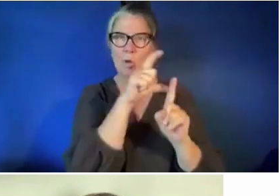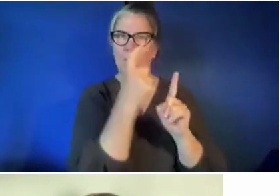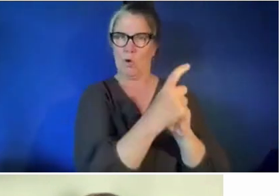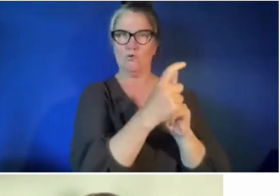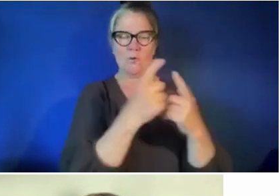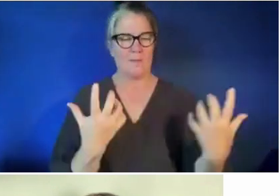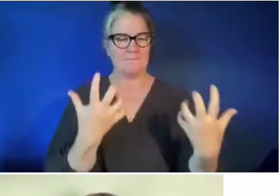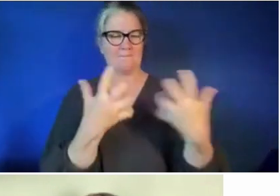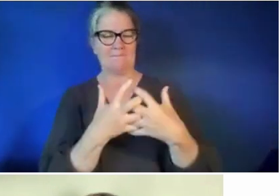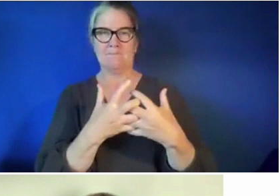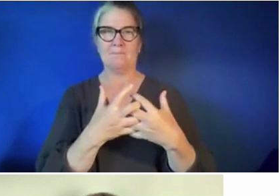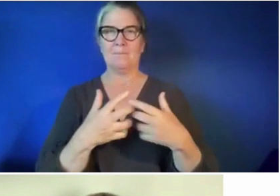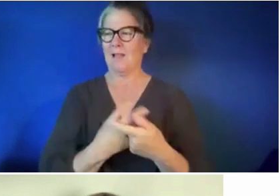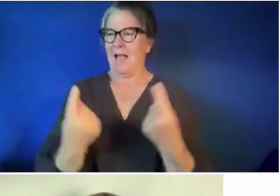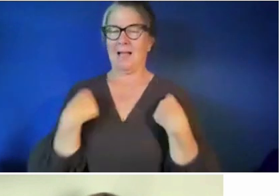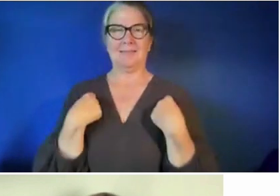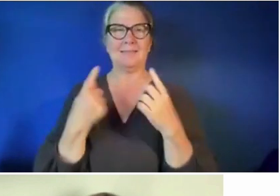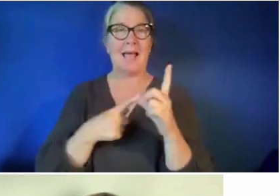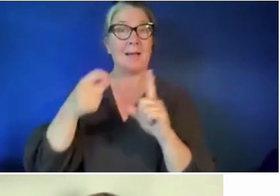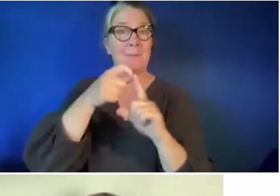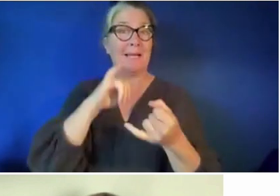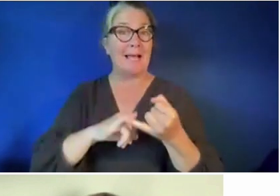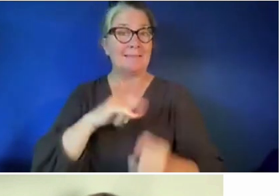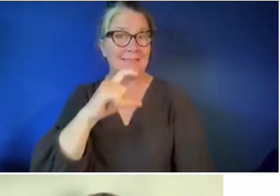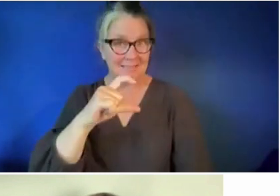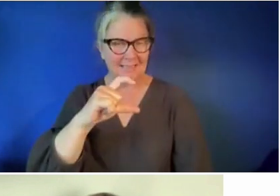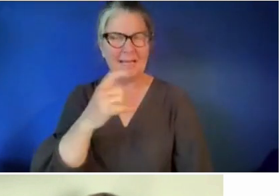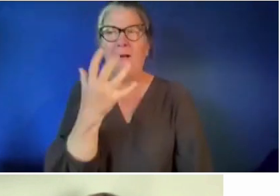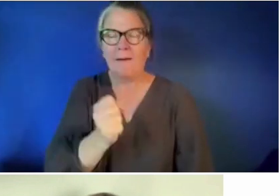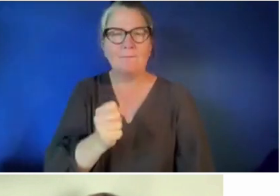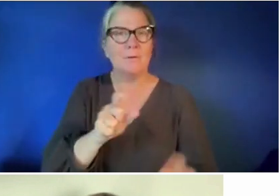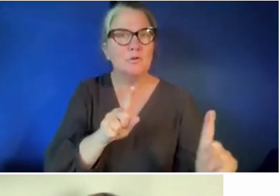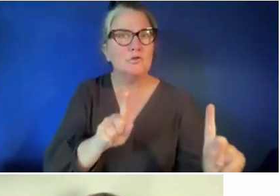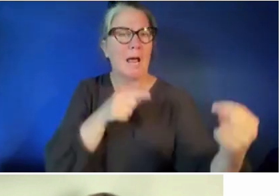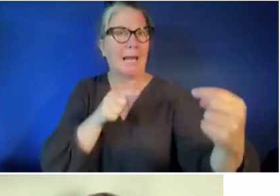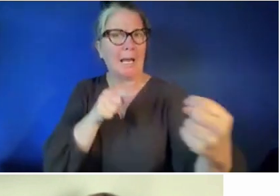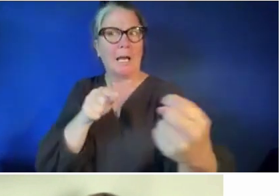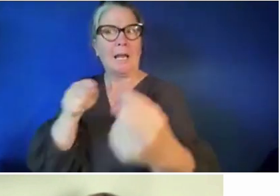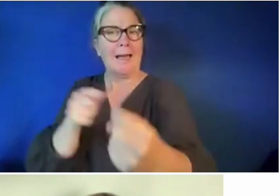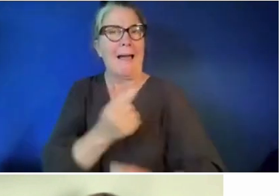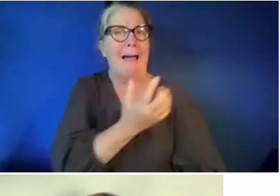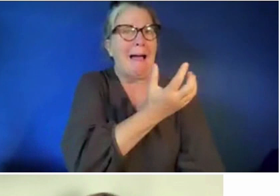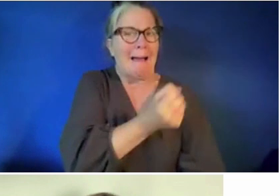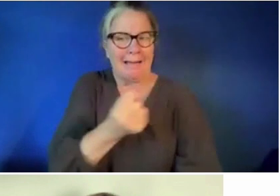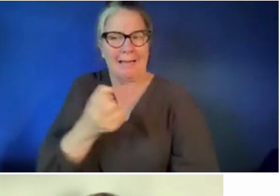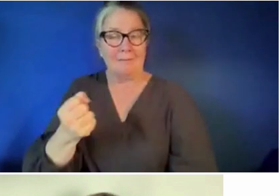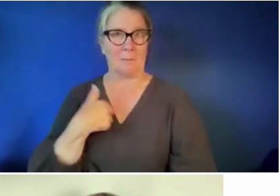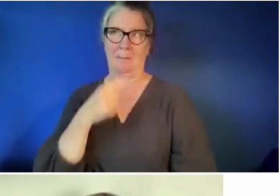There are different challenges that we have, of course, and I'm not saying that we've got it right yet.